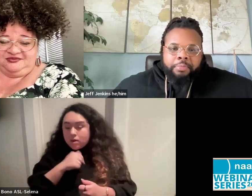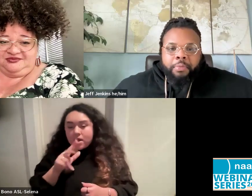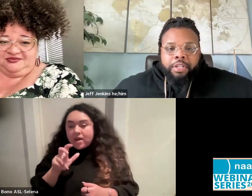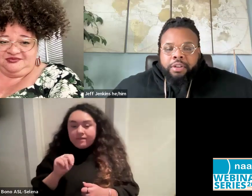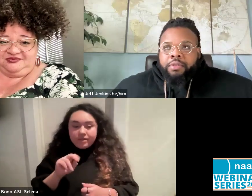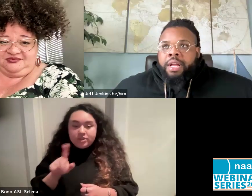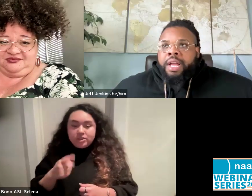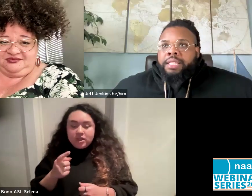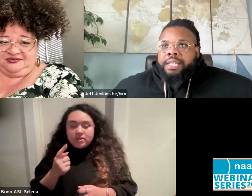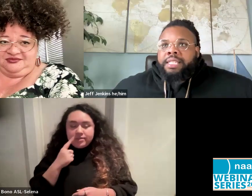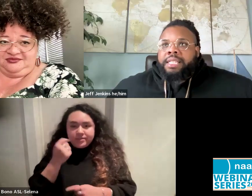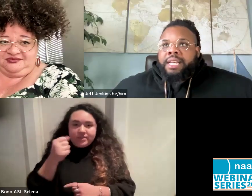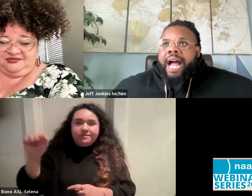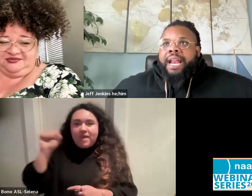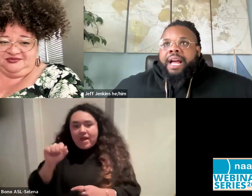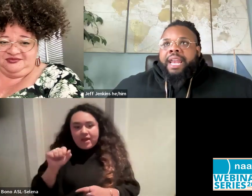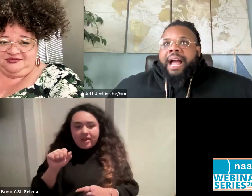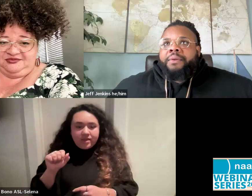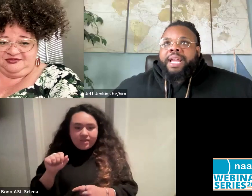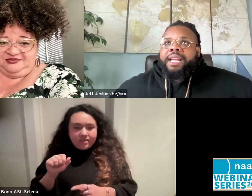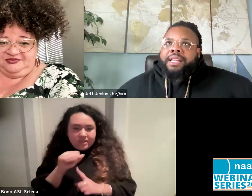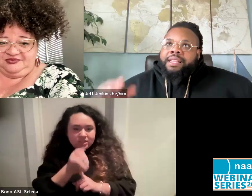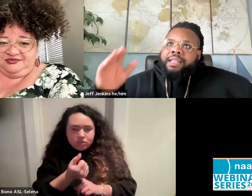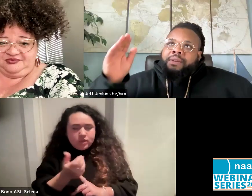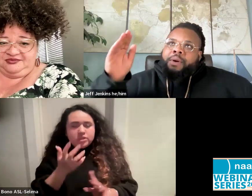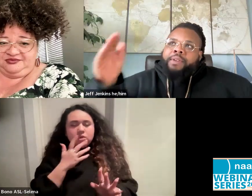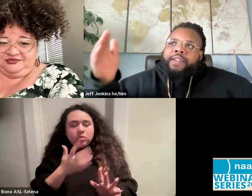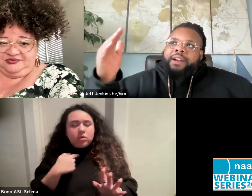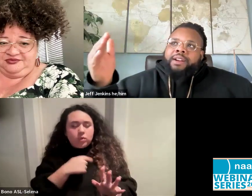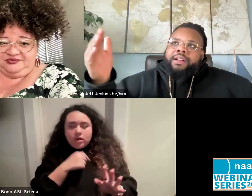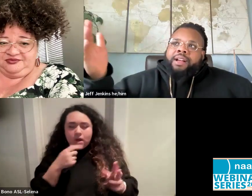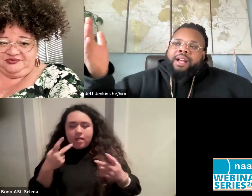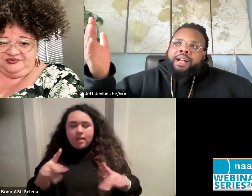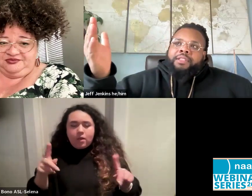but more so just not allowing the what we've hear